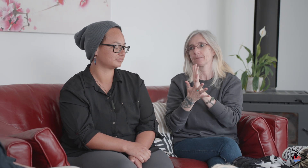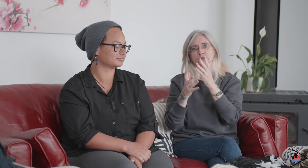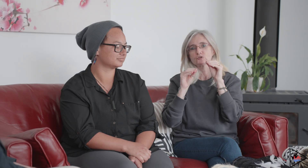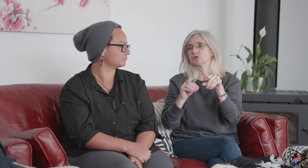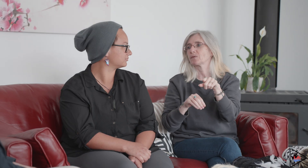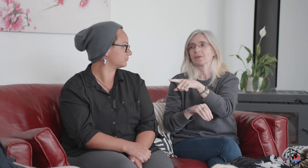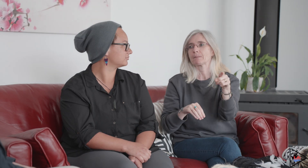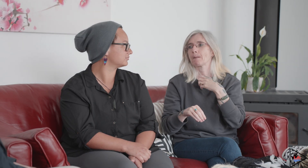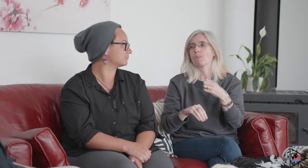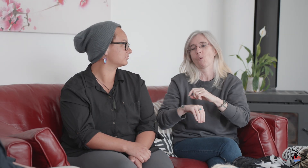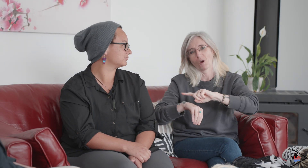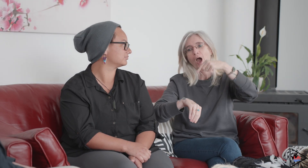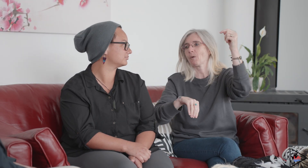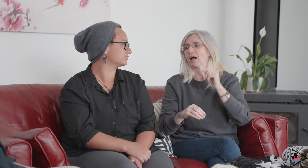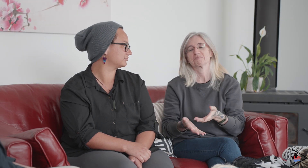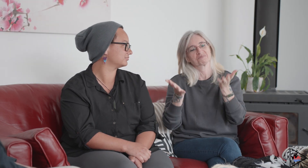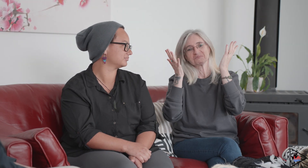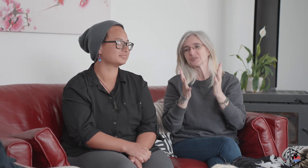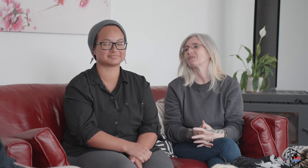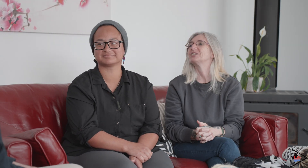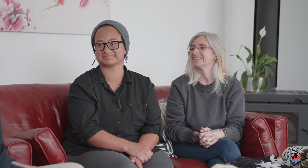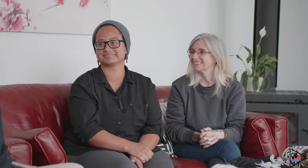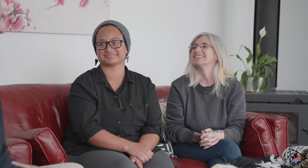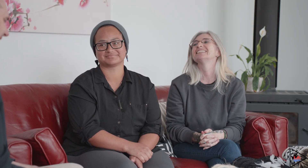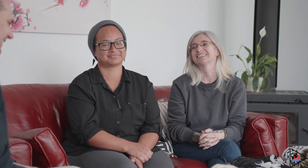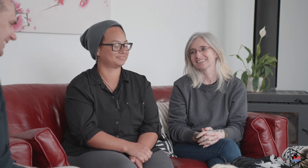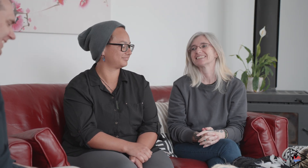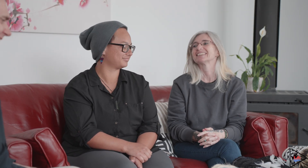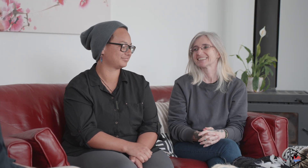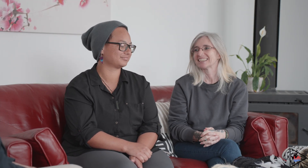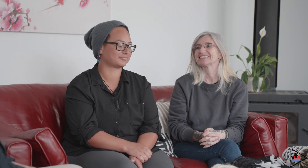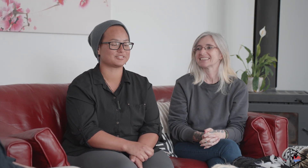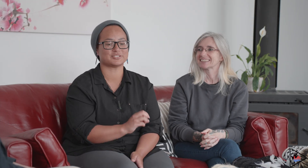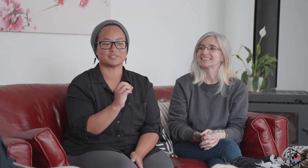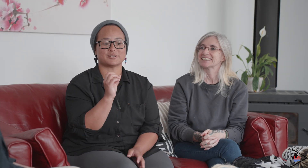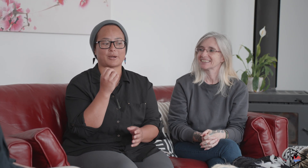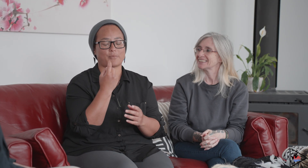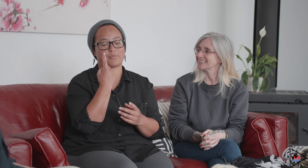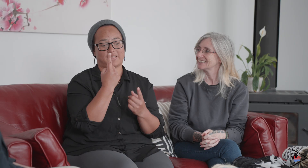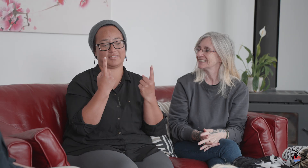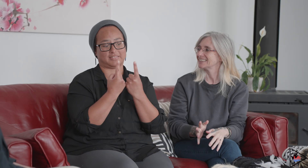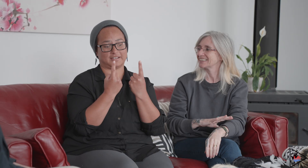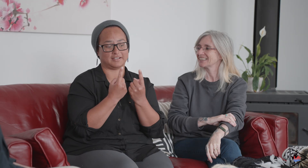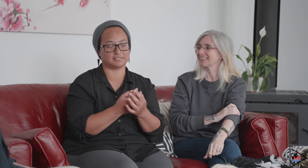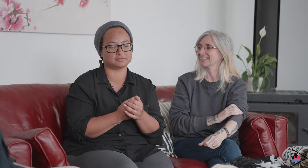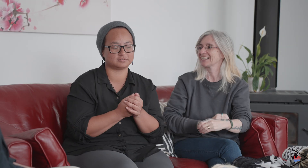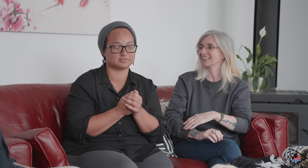and we're more than happy to help teach, however many hours it takes, we'll be there.